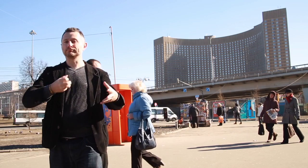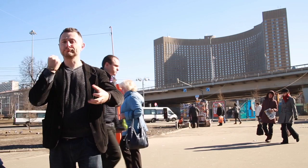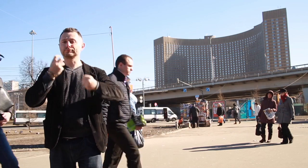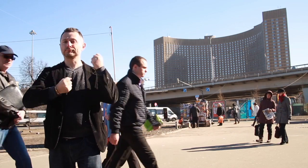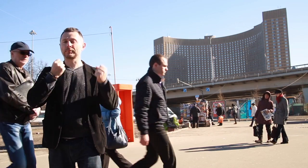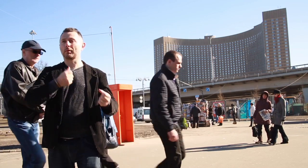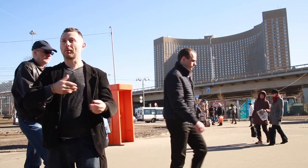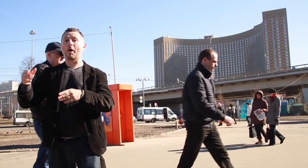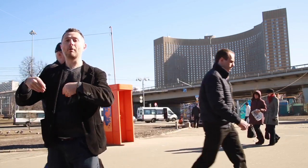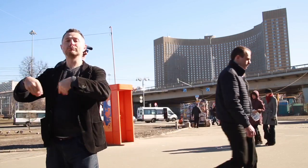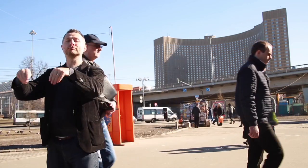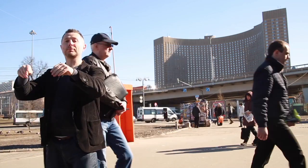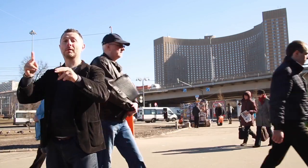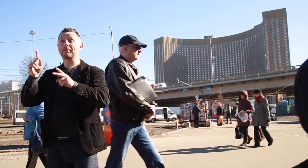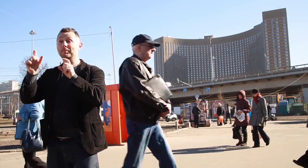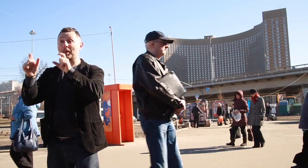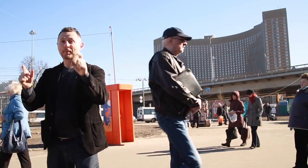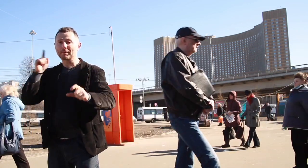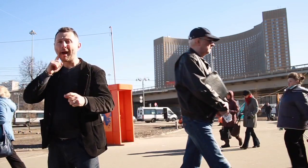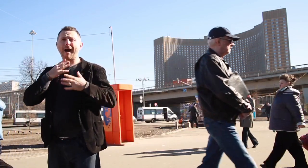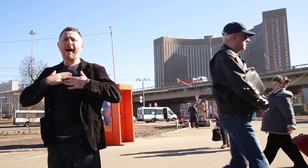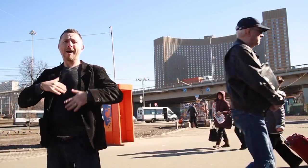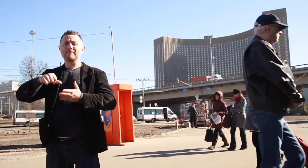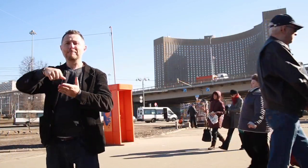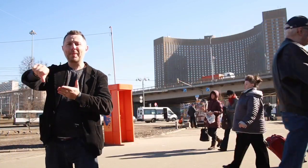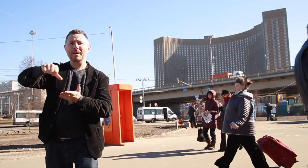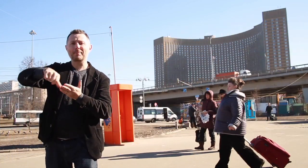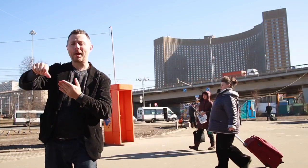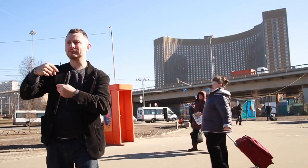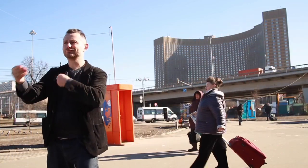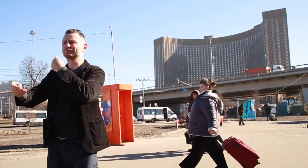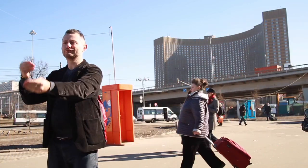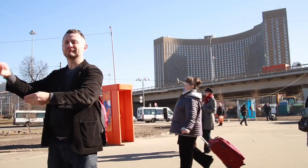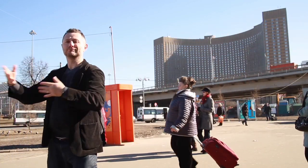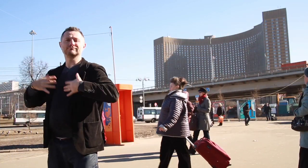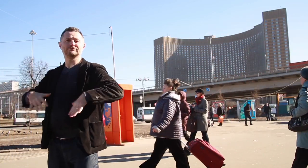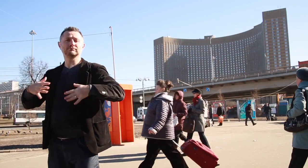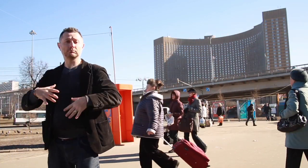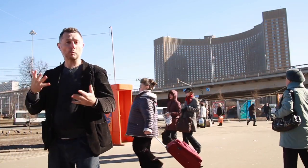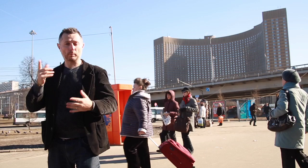The Deaf people would be happy to buy these goods. It became a cultural norm where